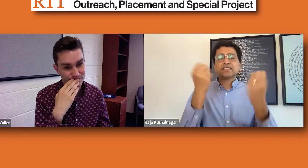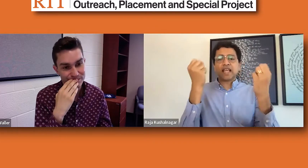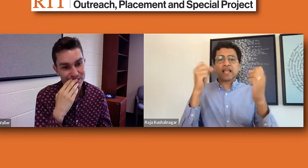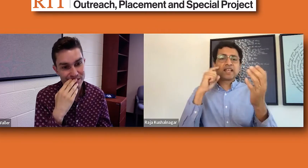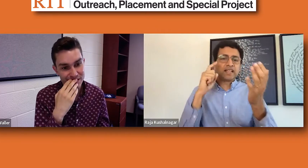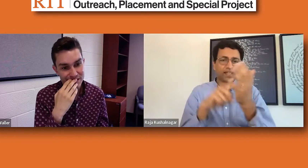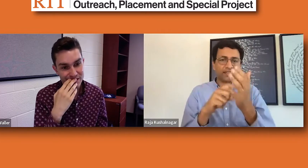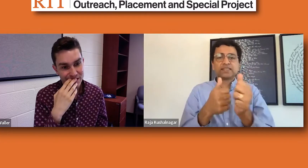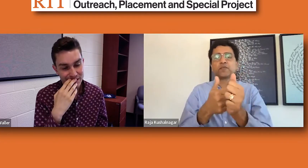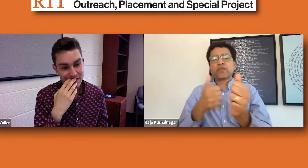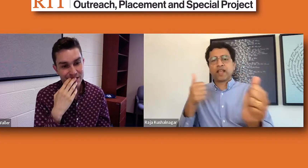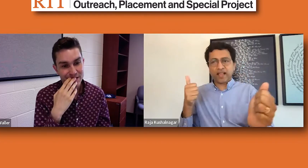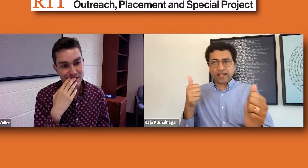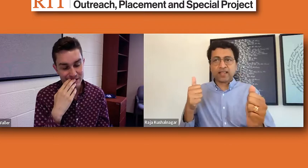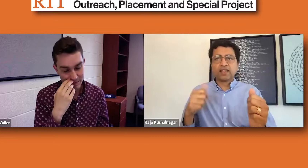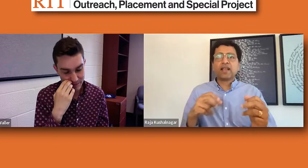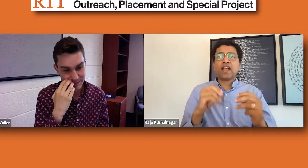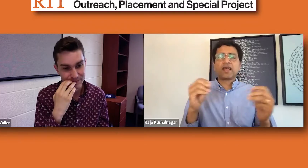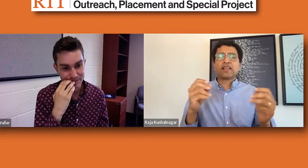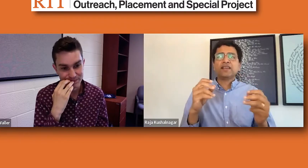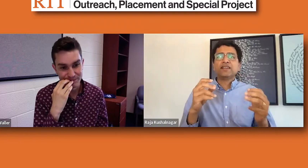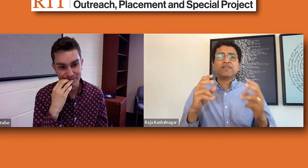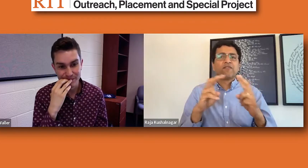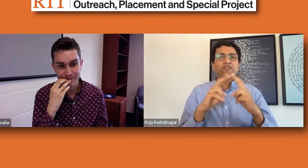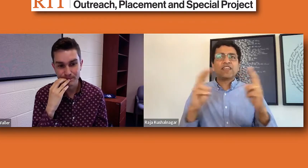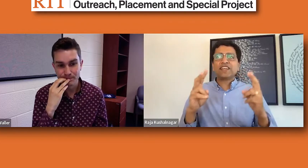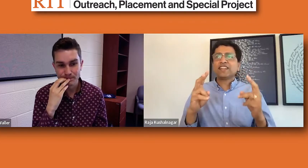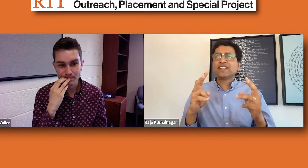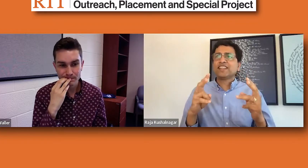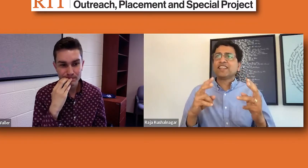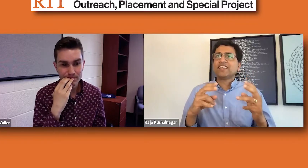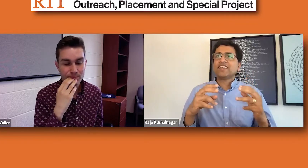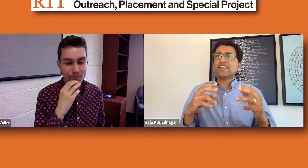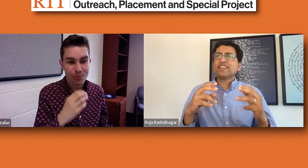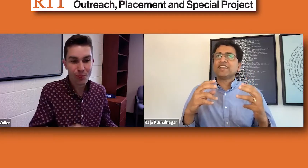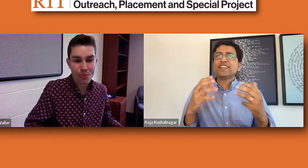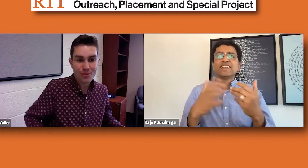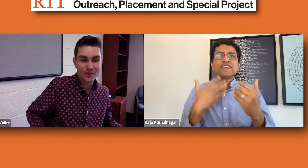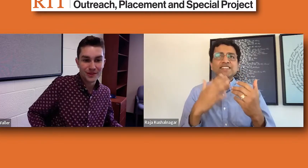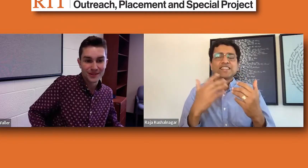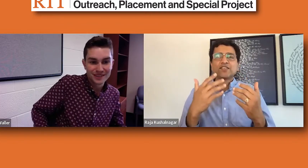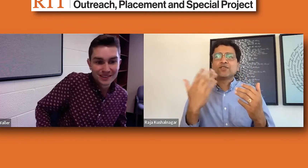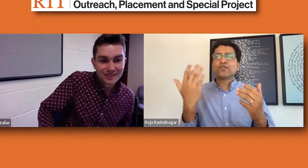even though it's not perfect, we're still behind.